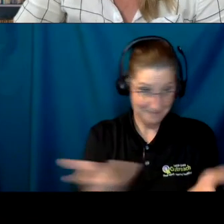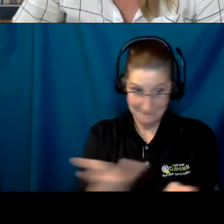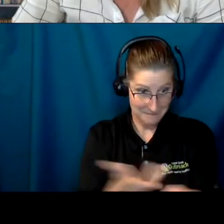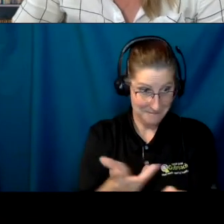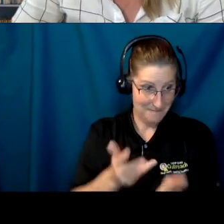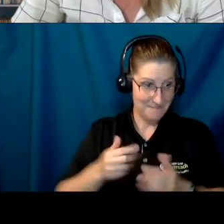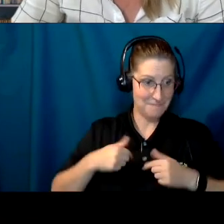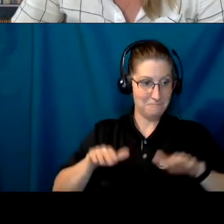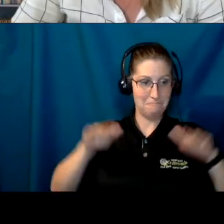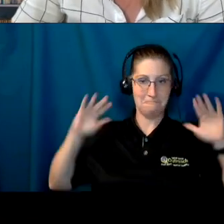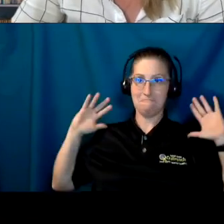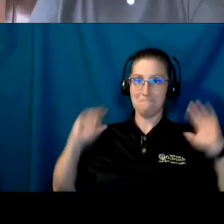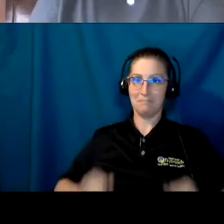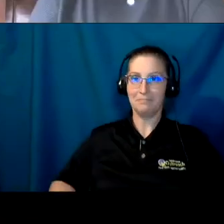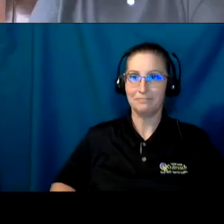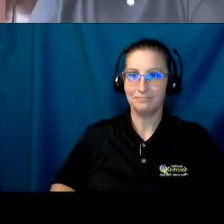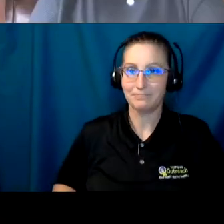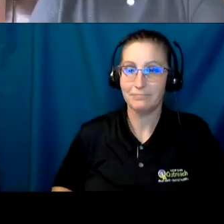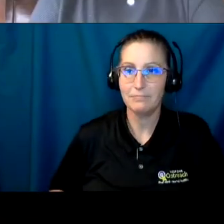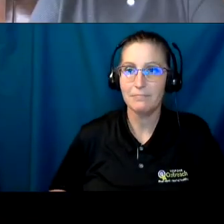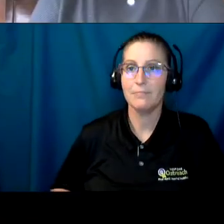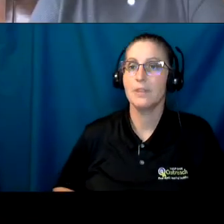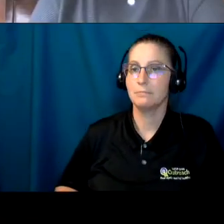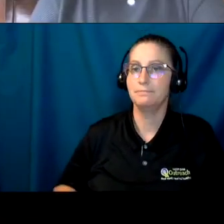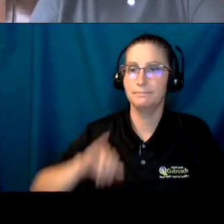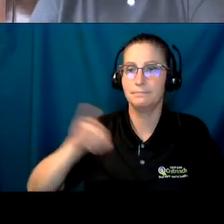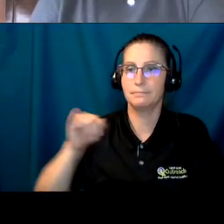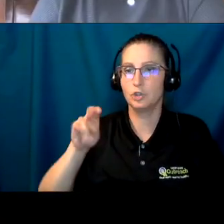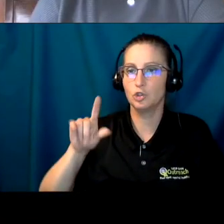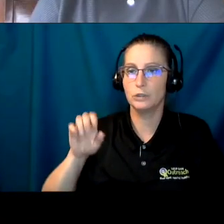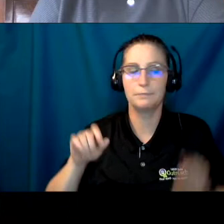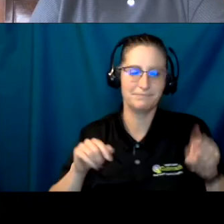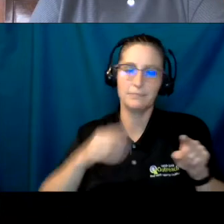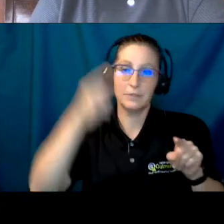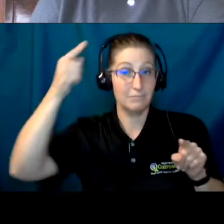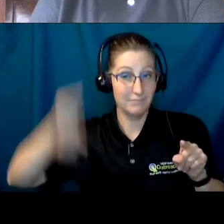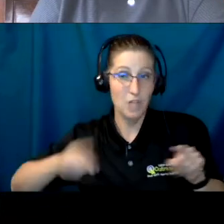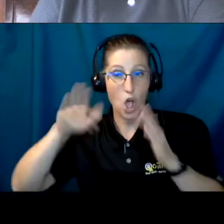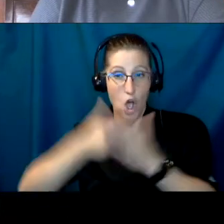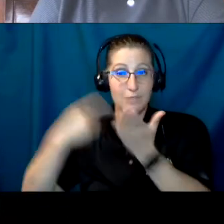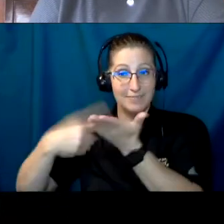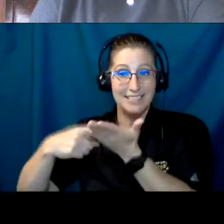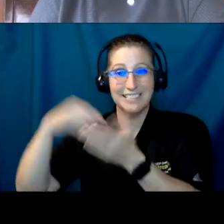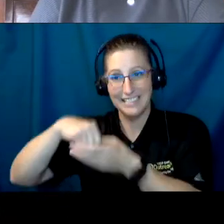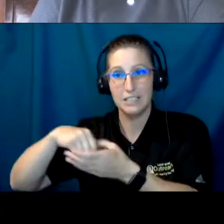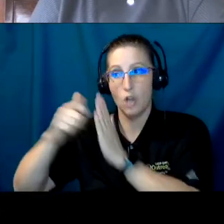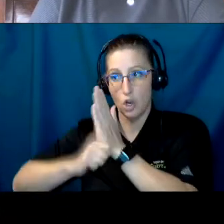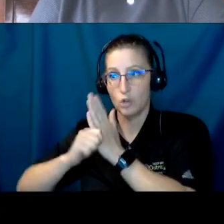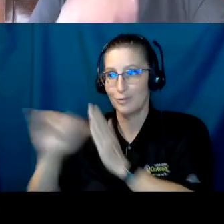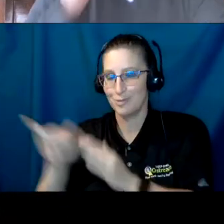Julie Maier: And all of these are discussed in the article as well. And so is this slide. So